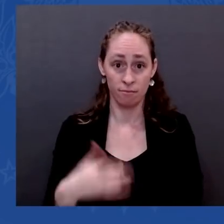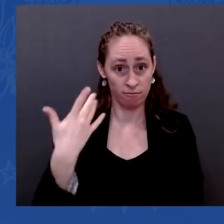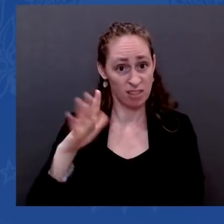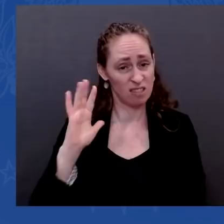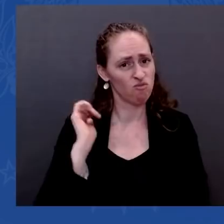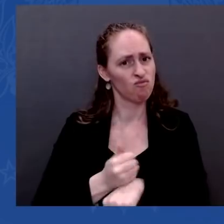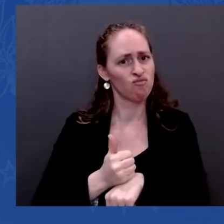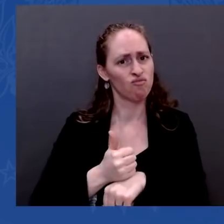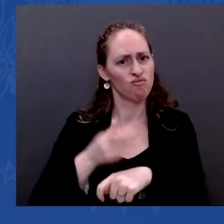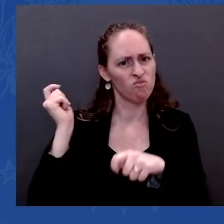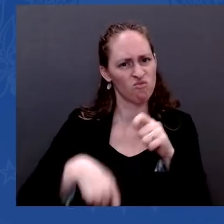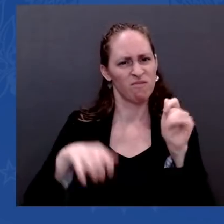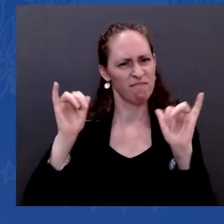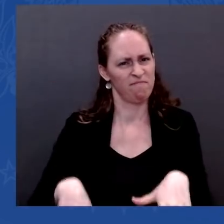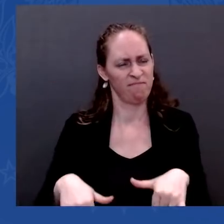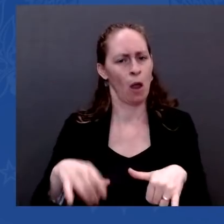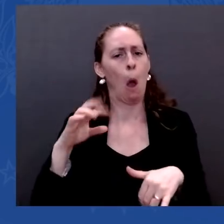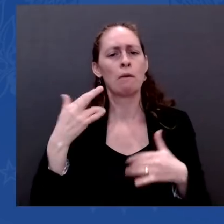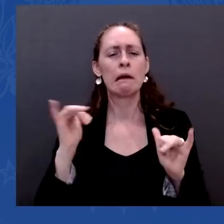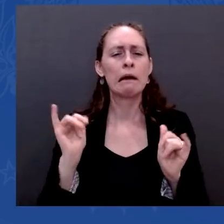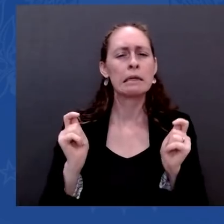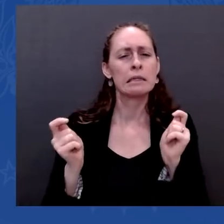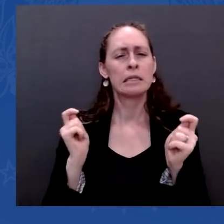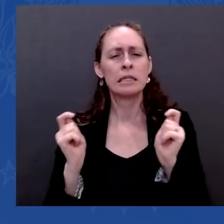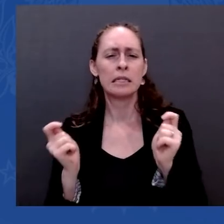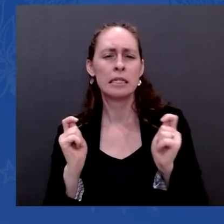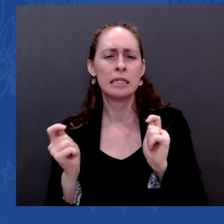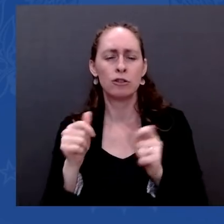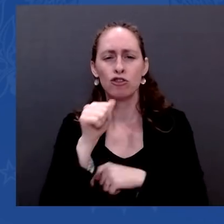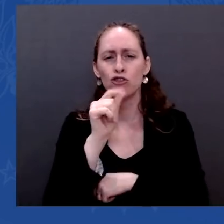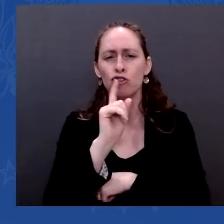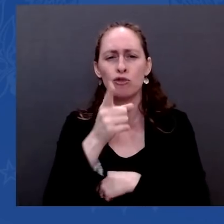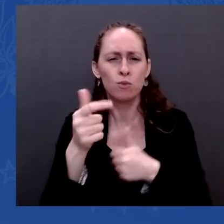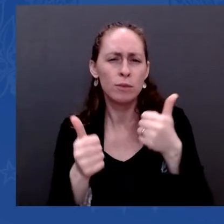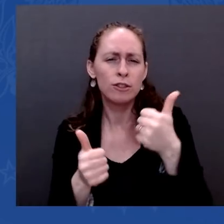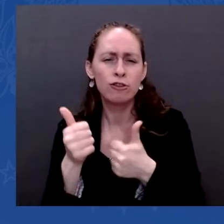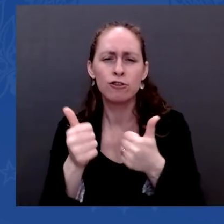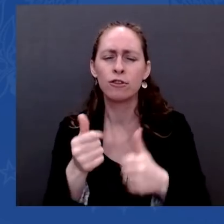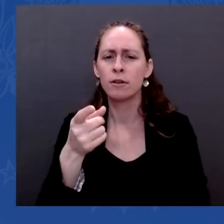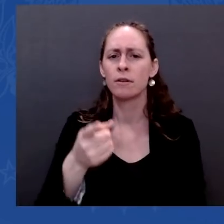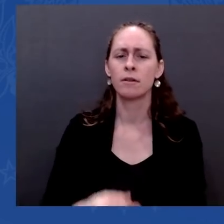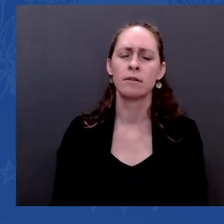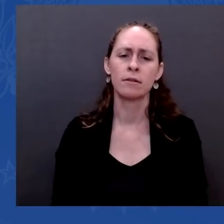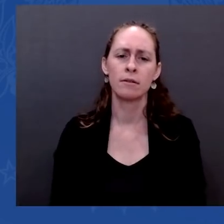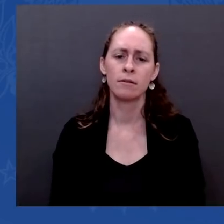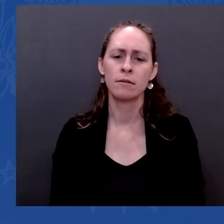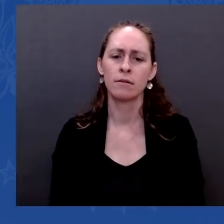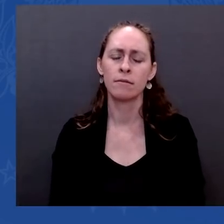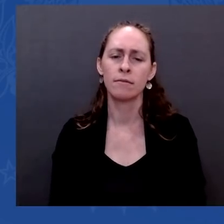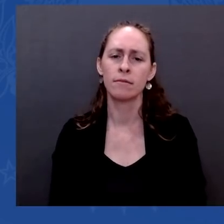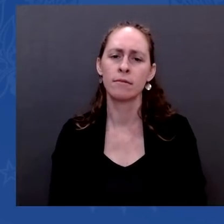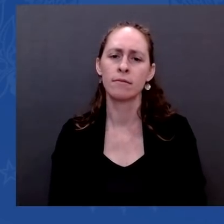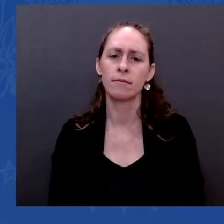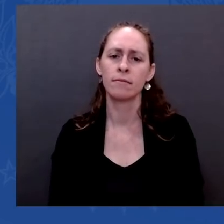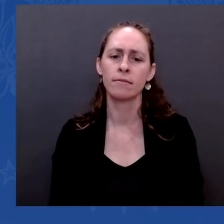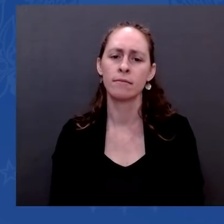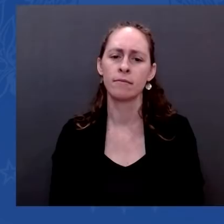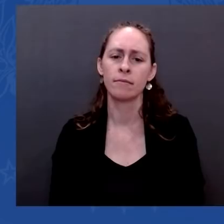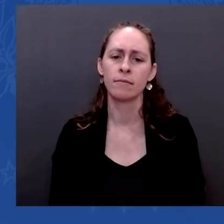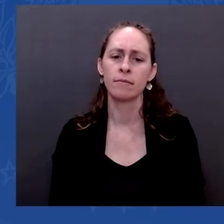And you're not really saying what the details are.